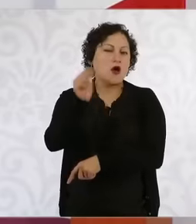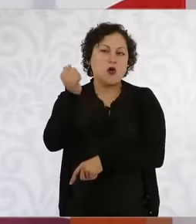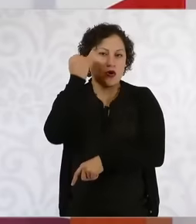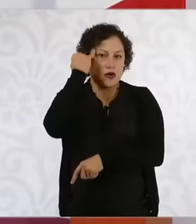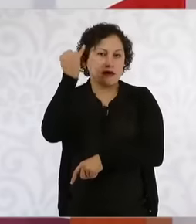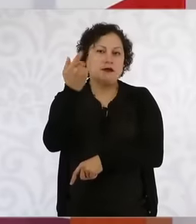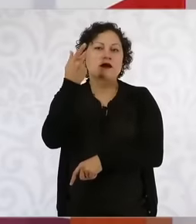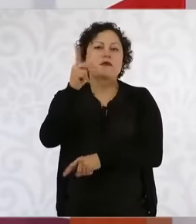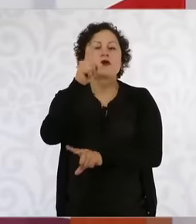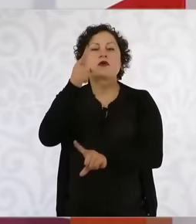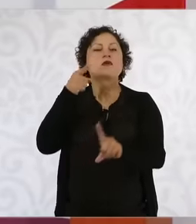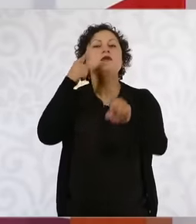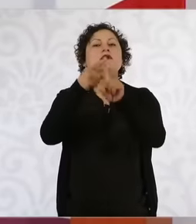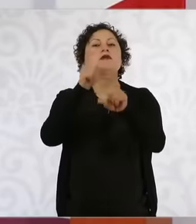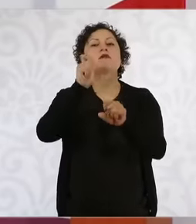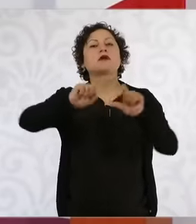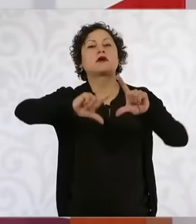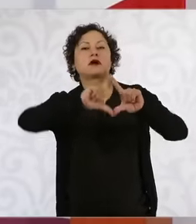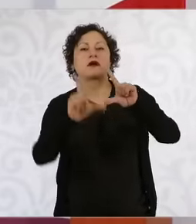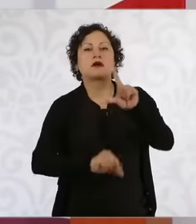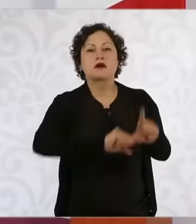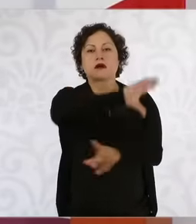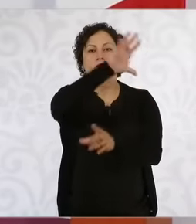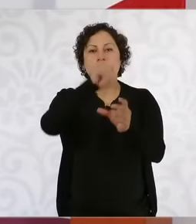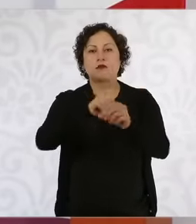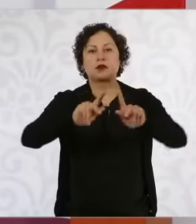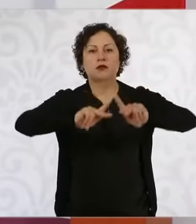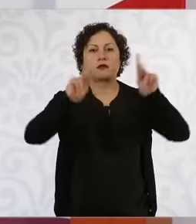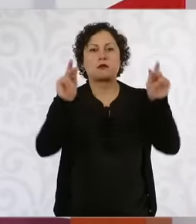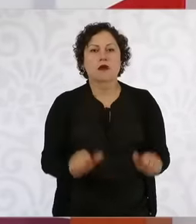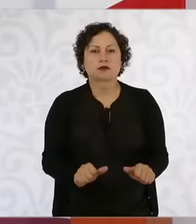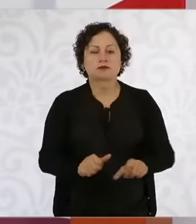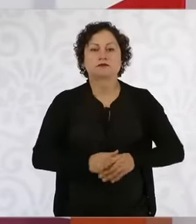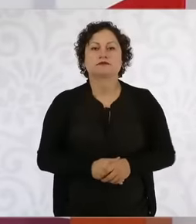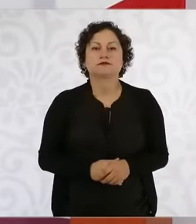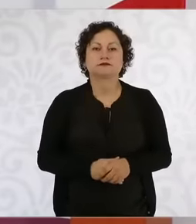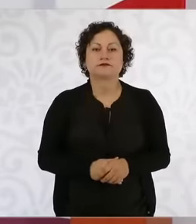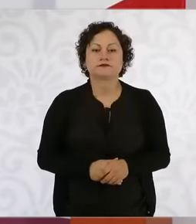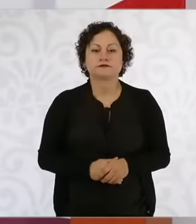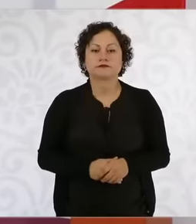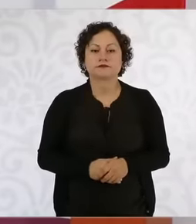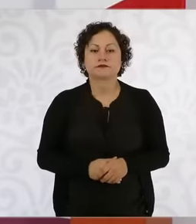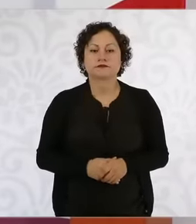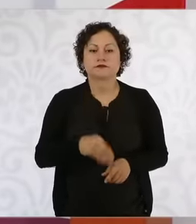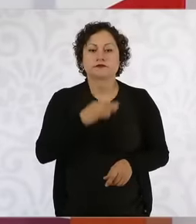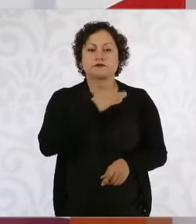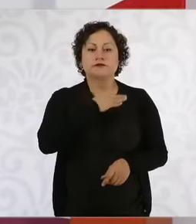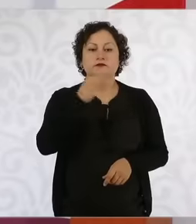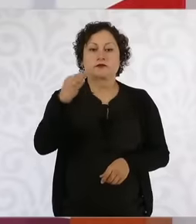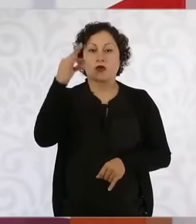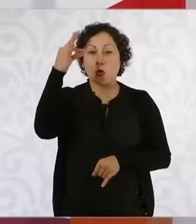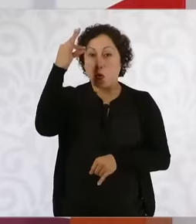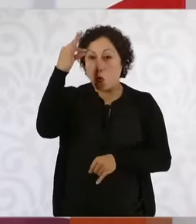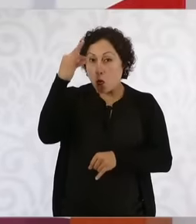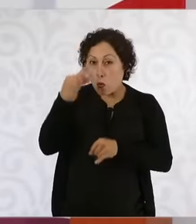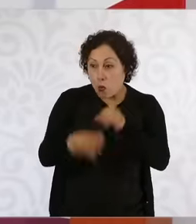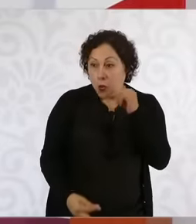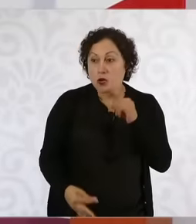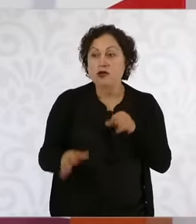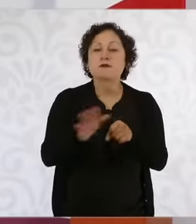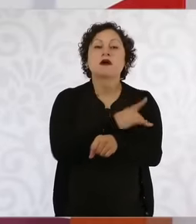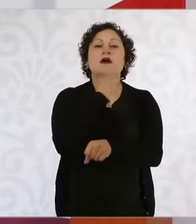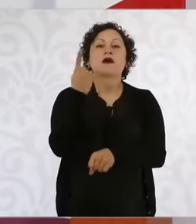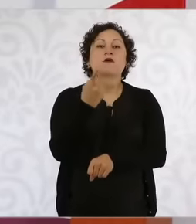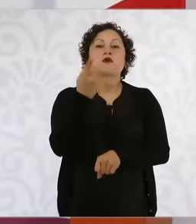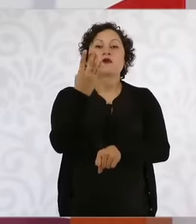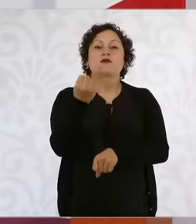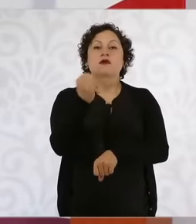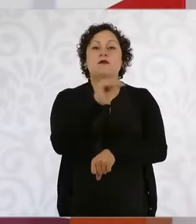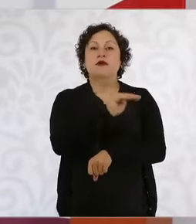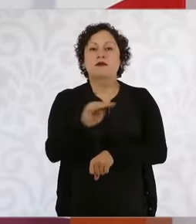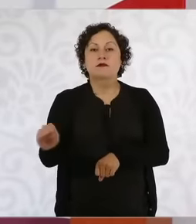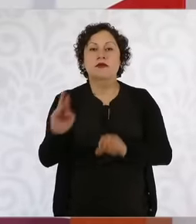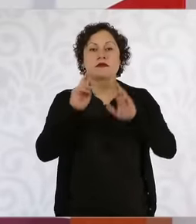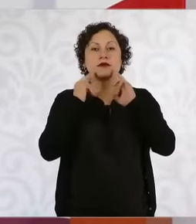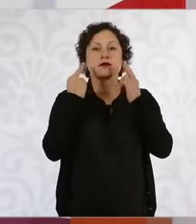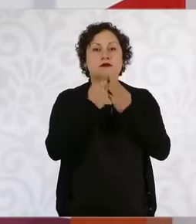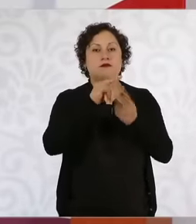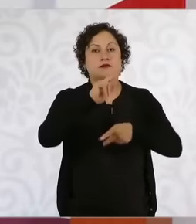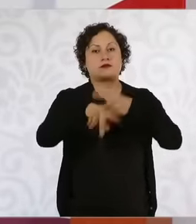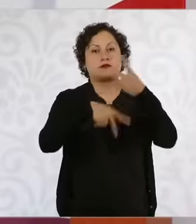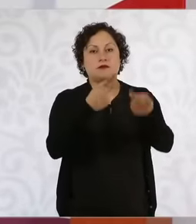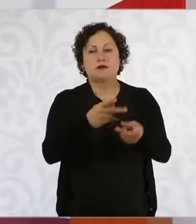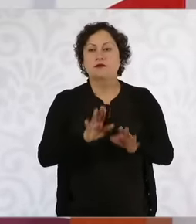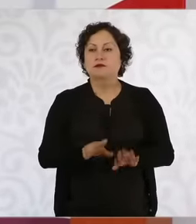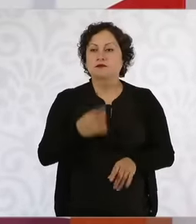country well the last one because at 99:30 we have an important meeting eh Let's see let's go here here there it